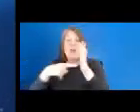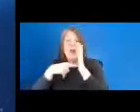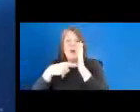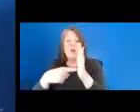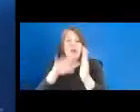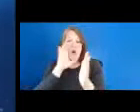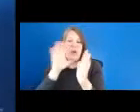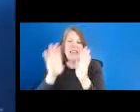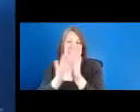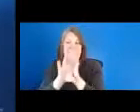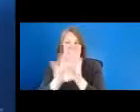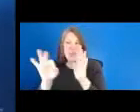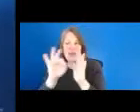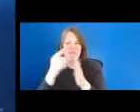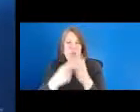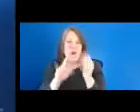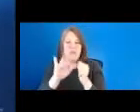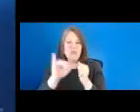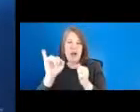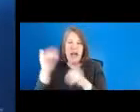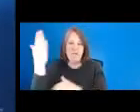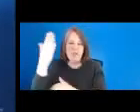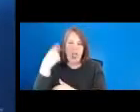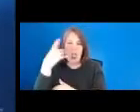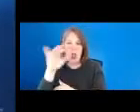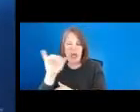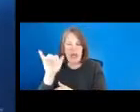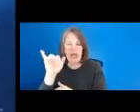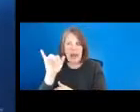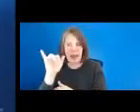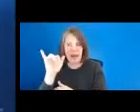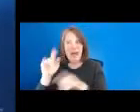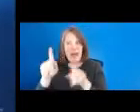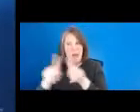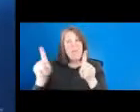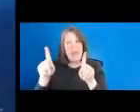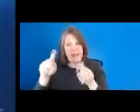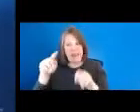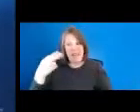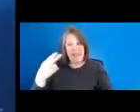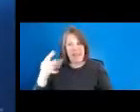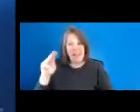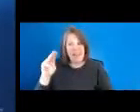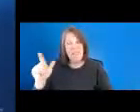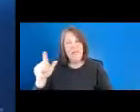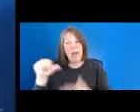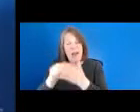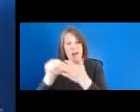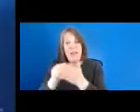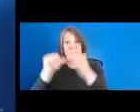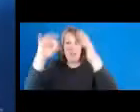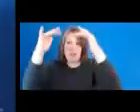your iPresentation looked like as a dynamic HTML page, which it is if it is in its natural